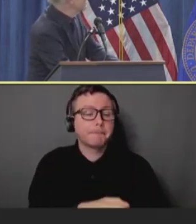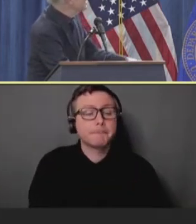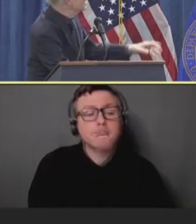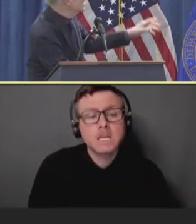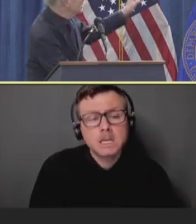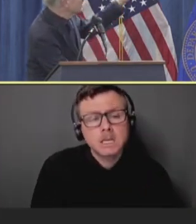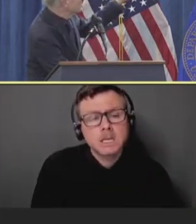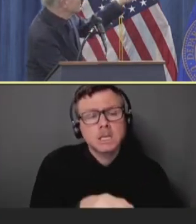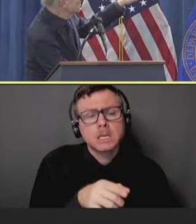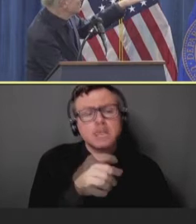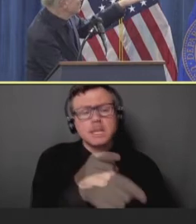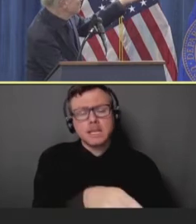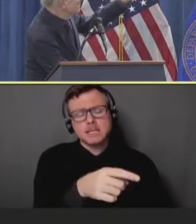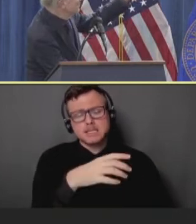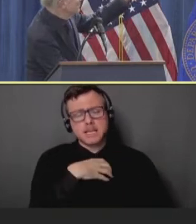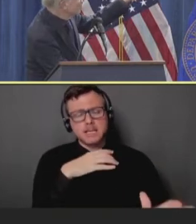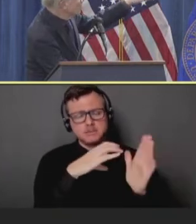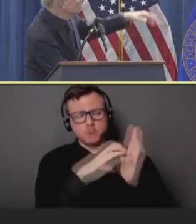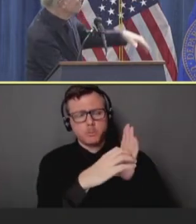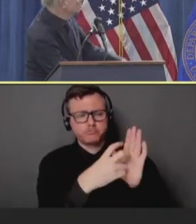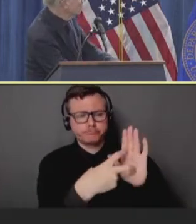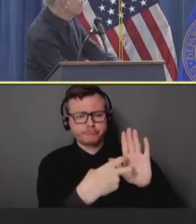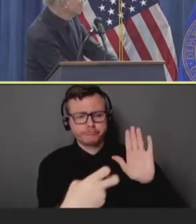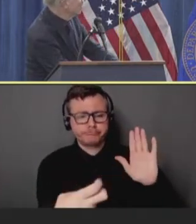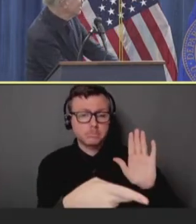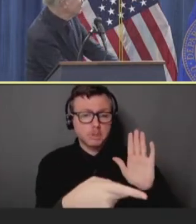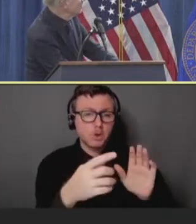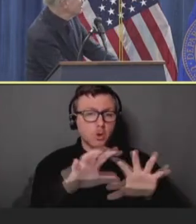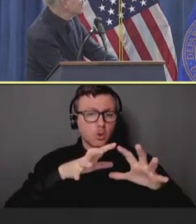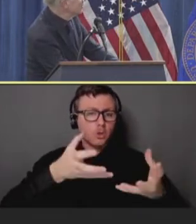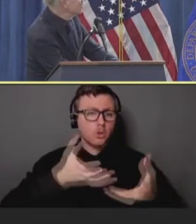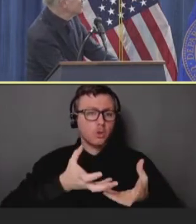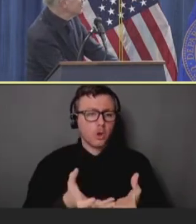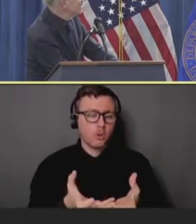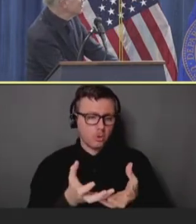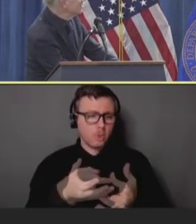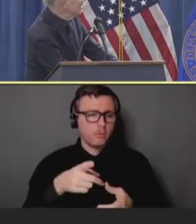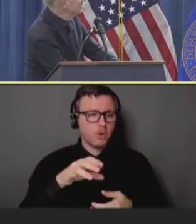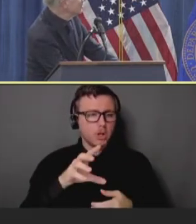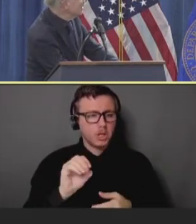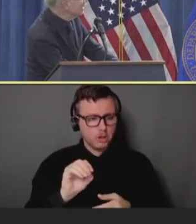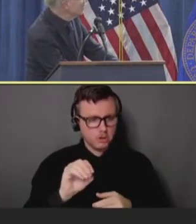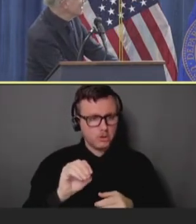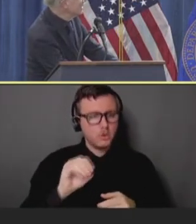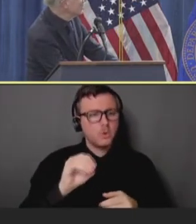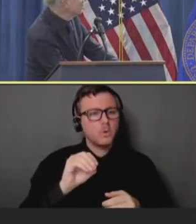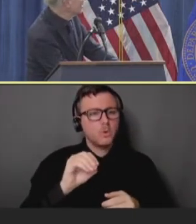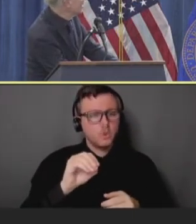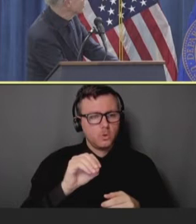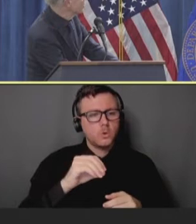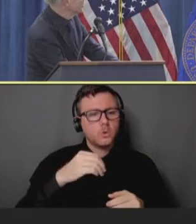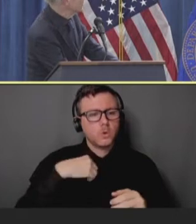This is an excerpt from the Global Polio Eradication Initiative's 2011 Training Manual for National/Regional